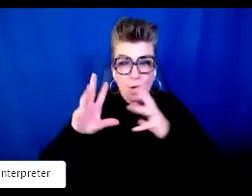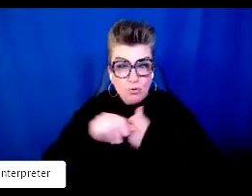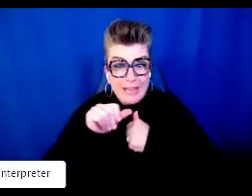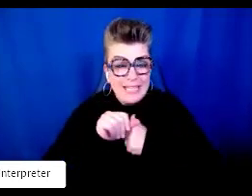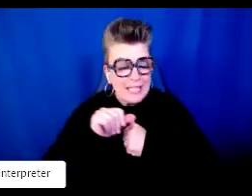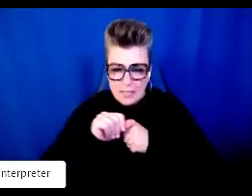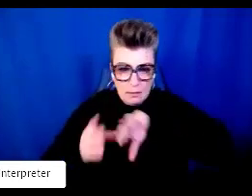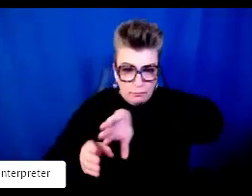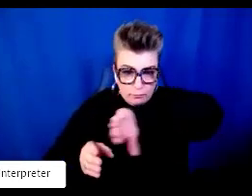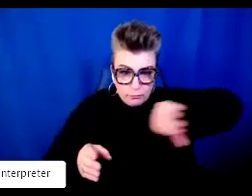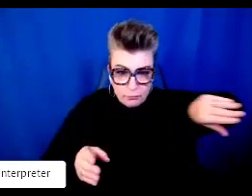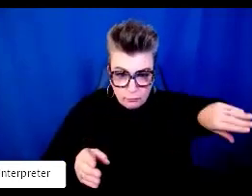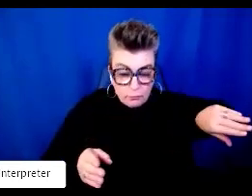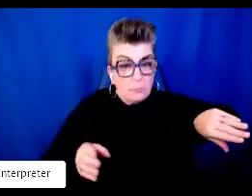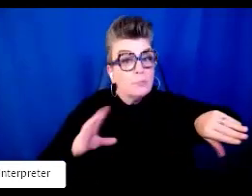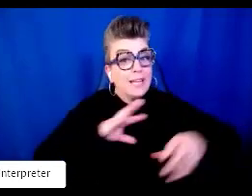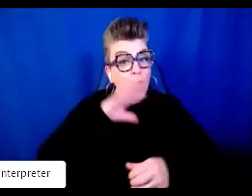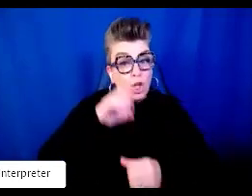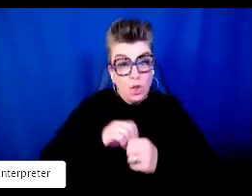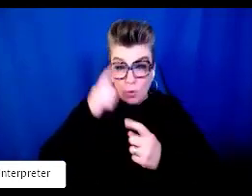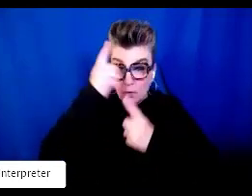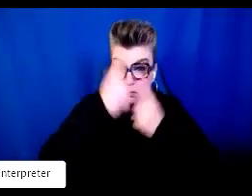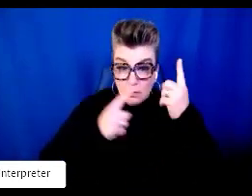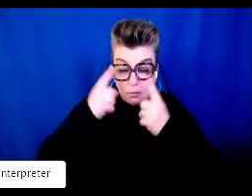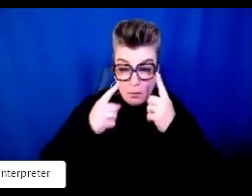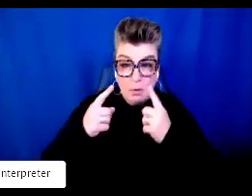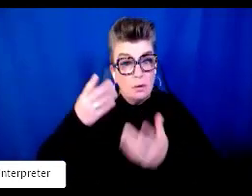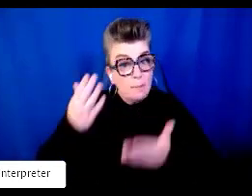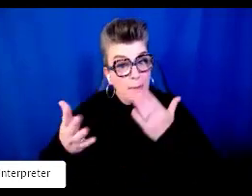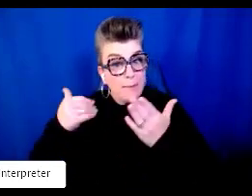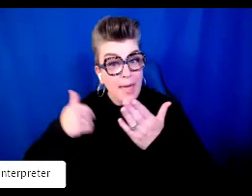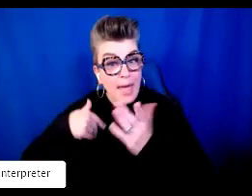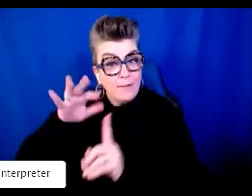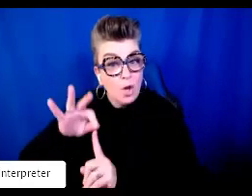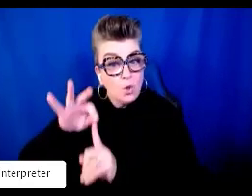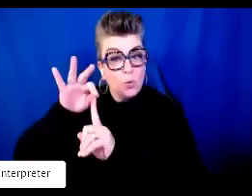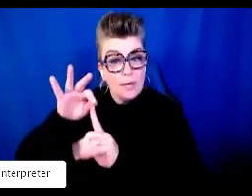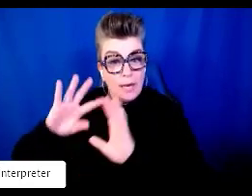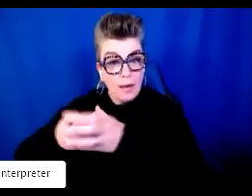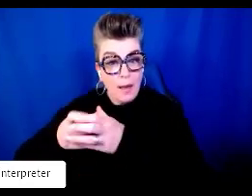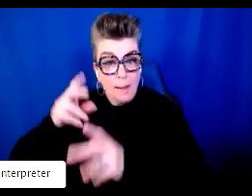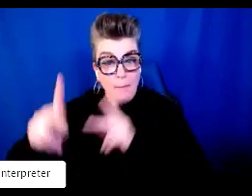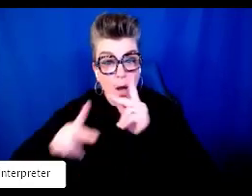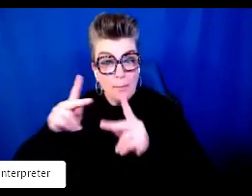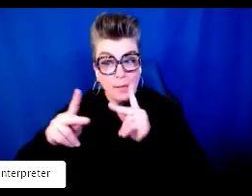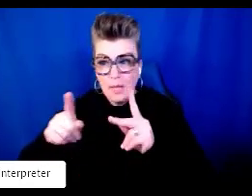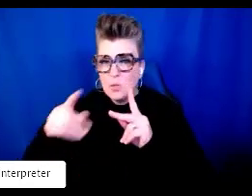of whether a tribe may include a unique population at greater risk of re-identification or stigmatization.